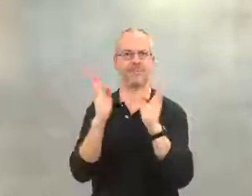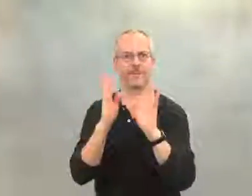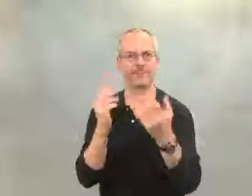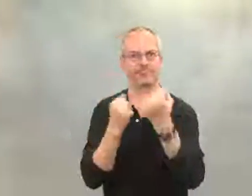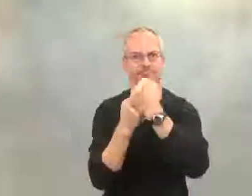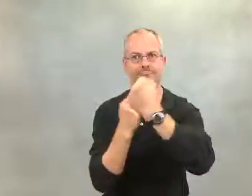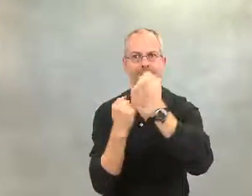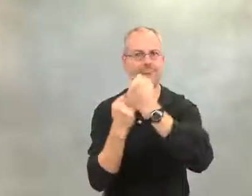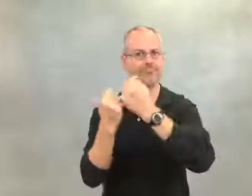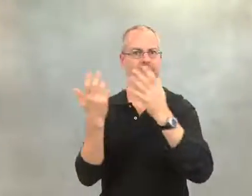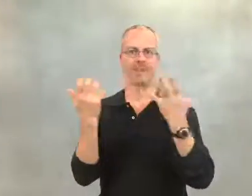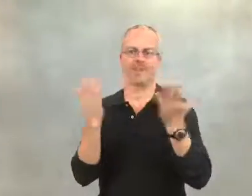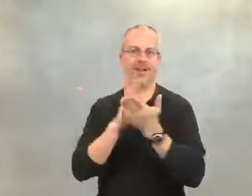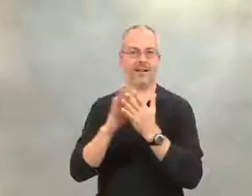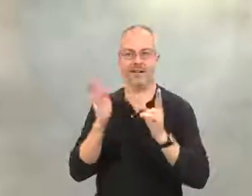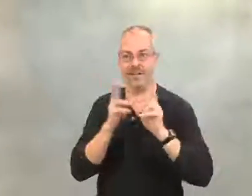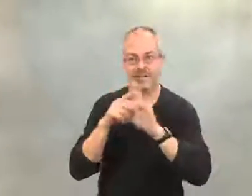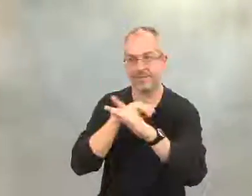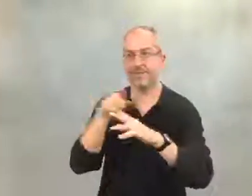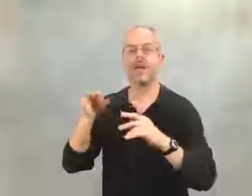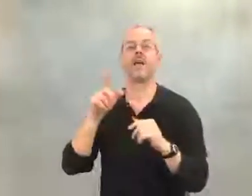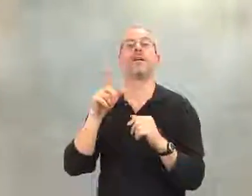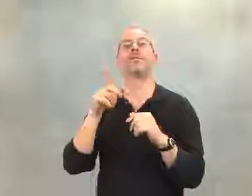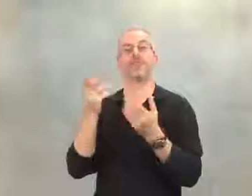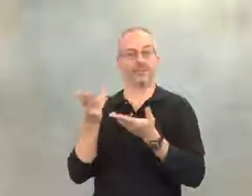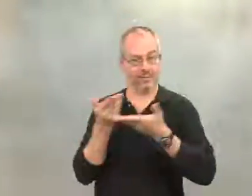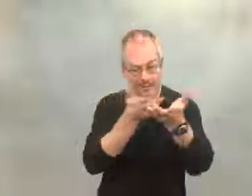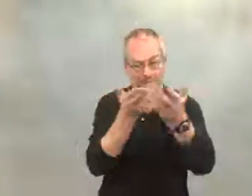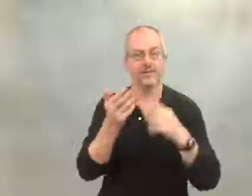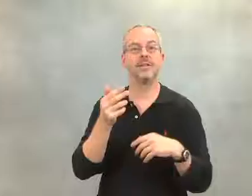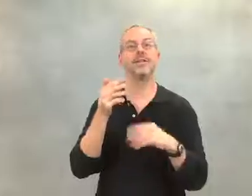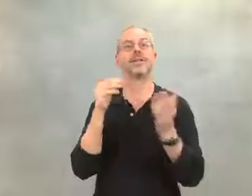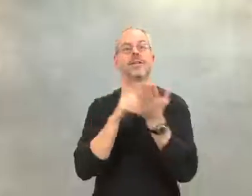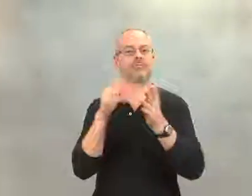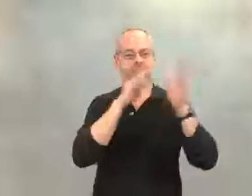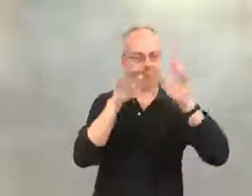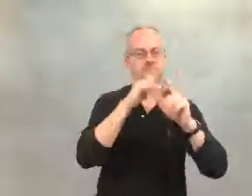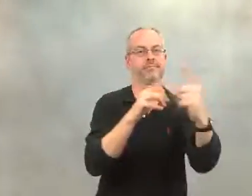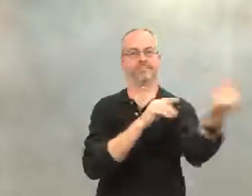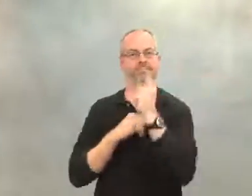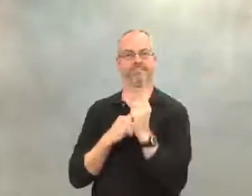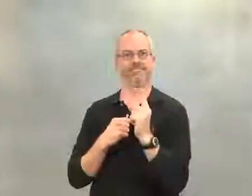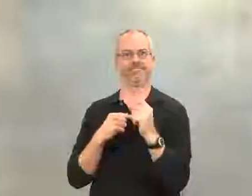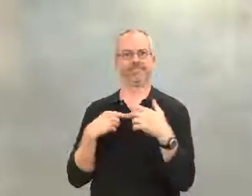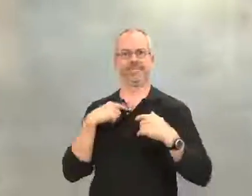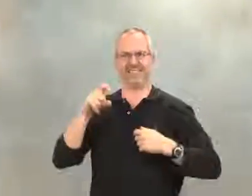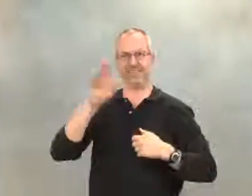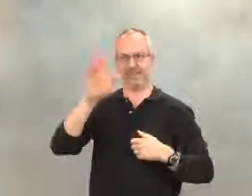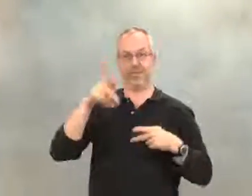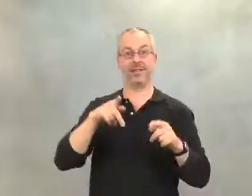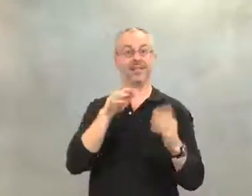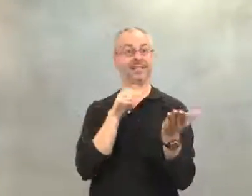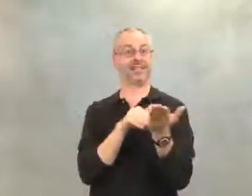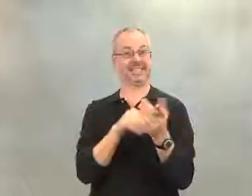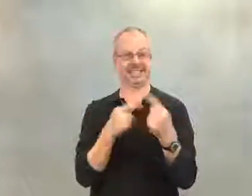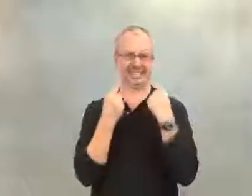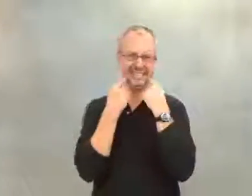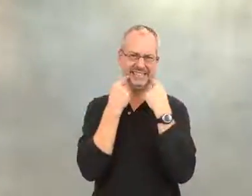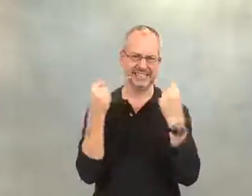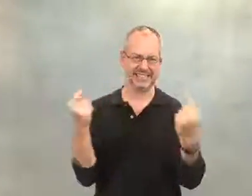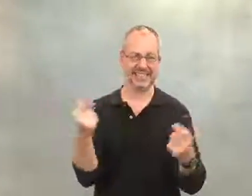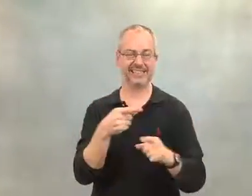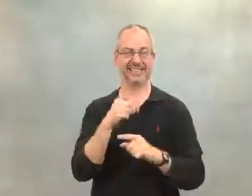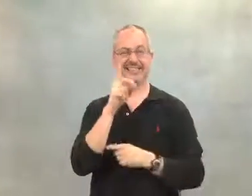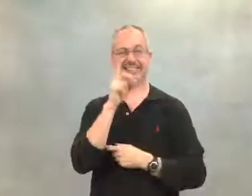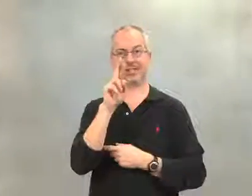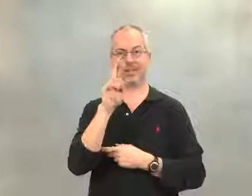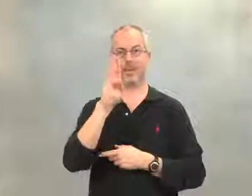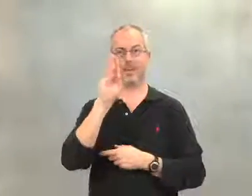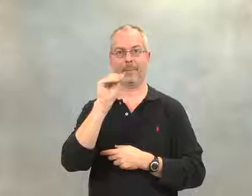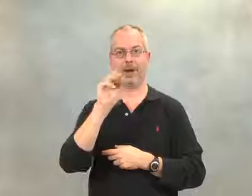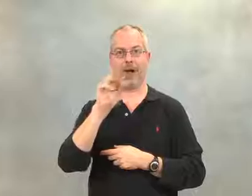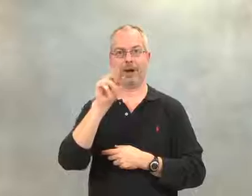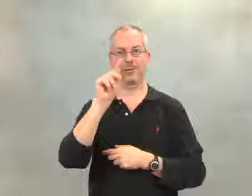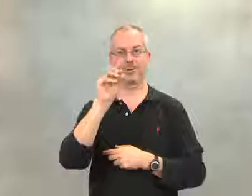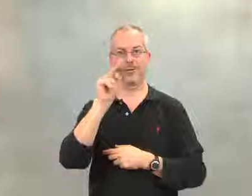They were there to give support.